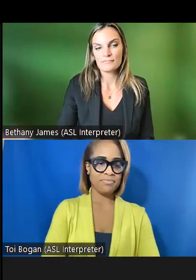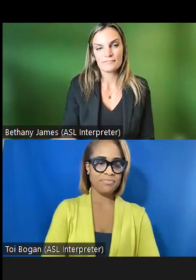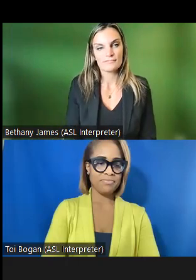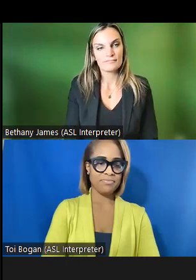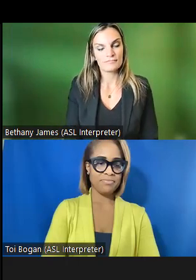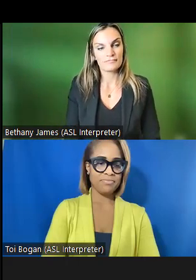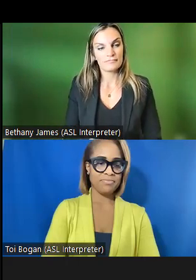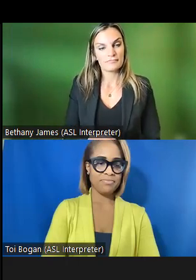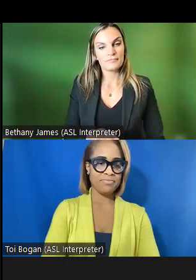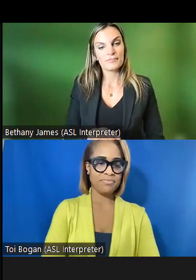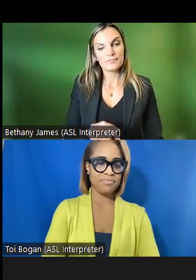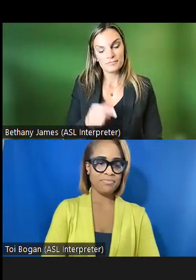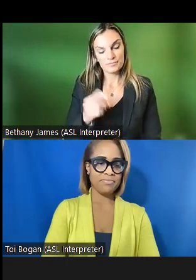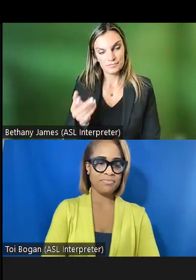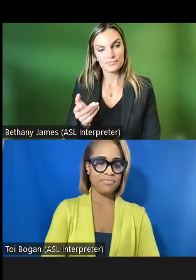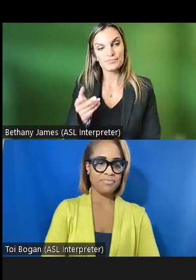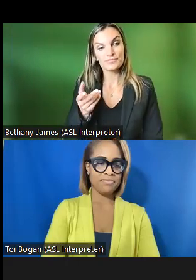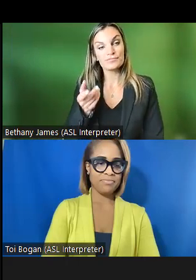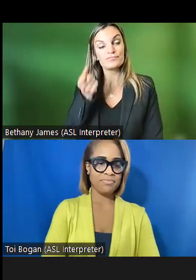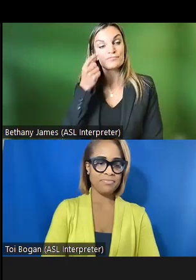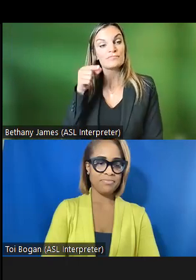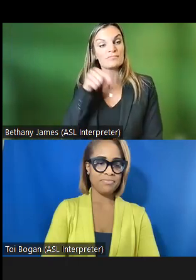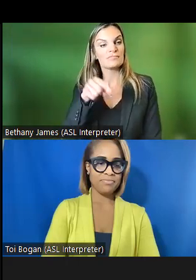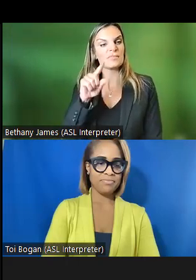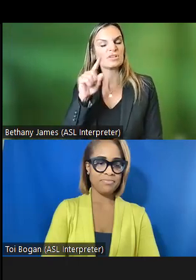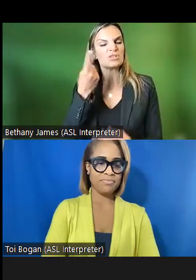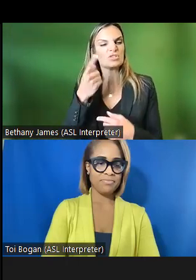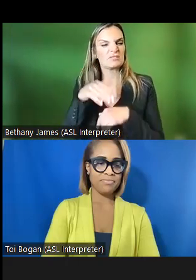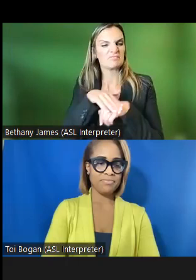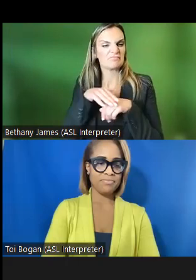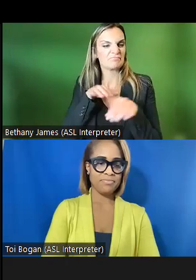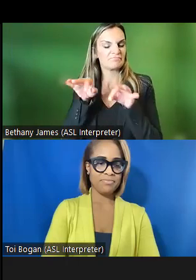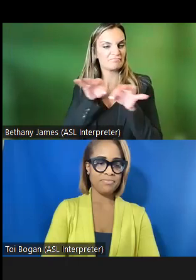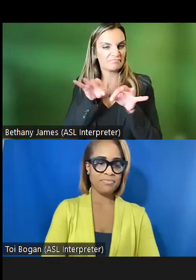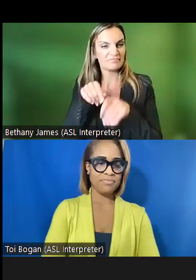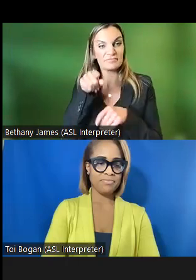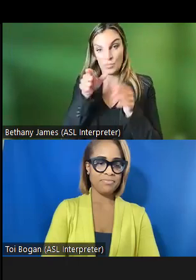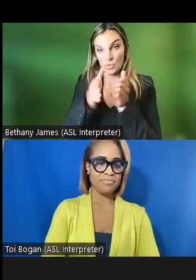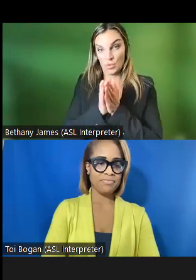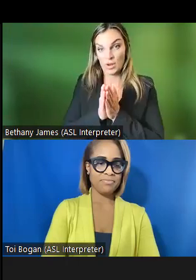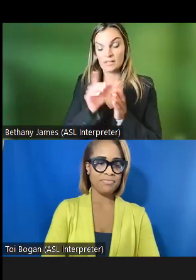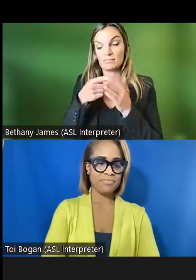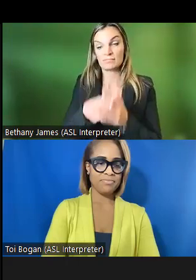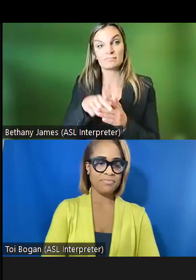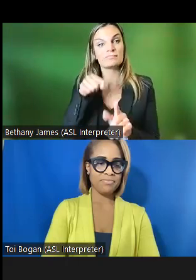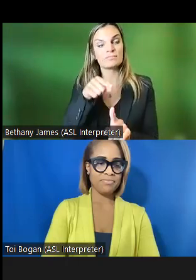So, again, this is just an overview. Requests can be initiated by the person with a disability.